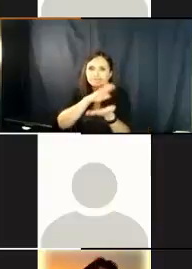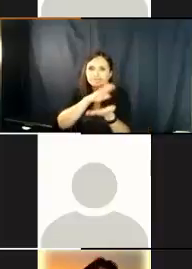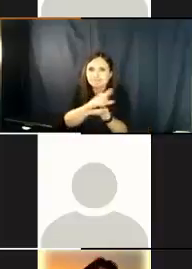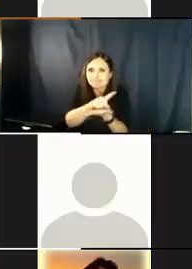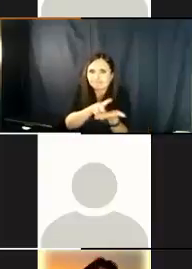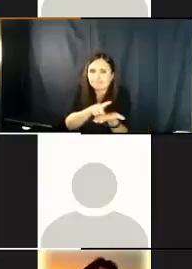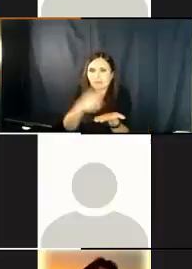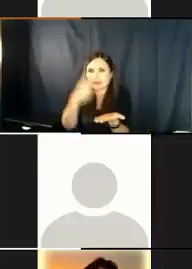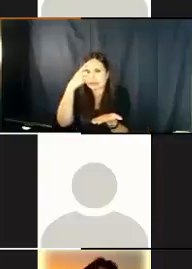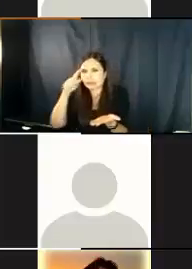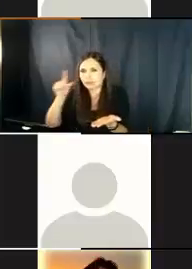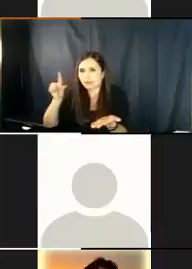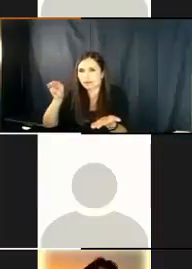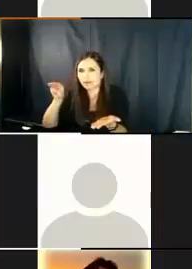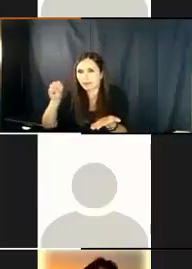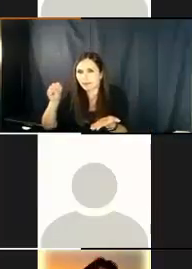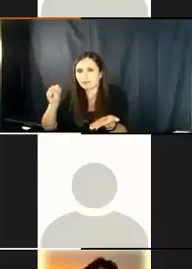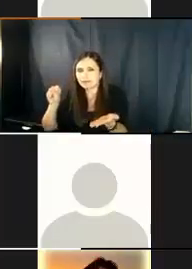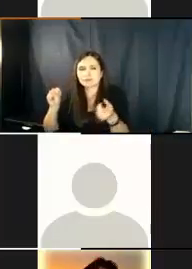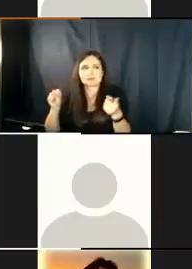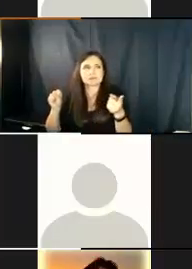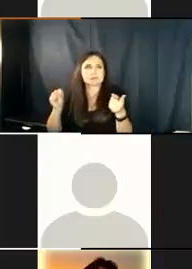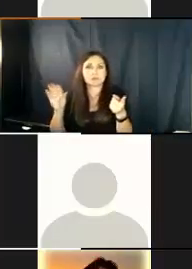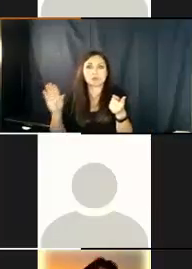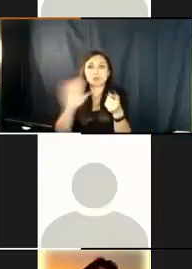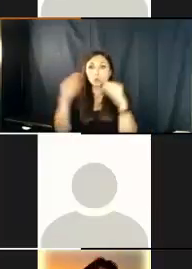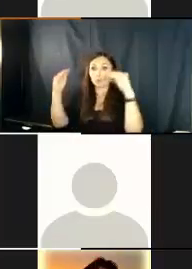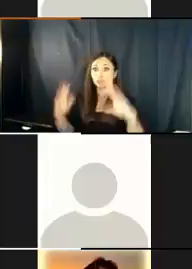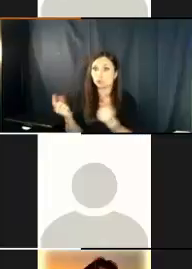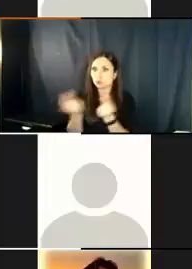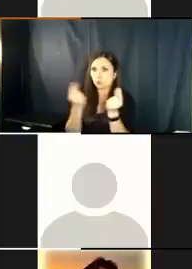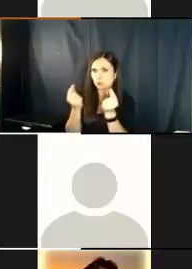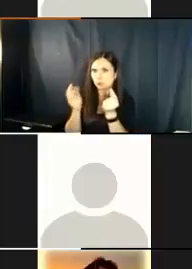Thinking about what your teachers are already doing on your campus, how do you encourage